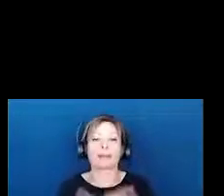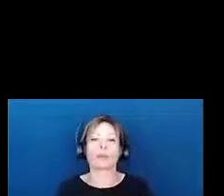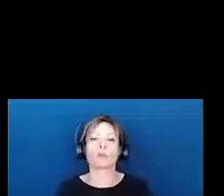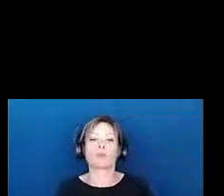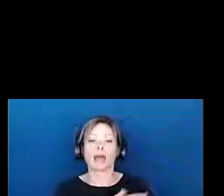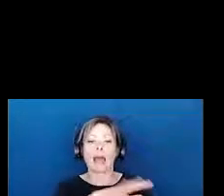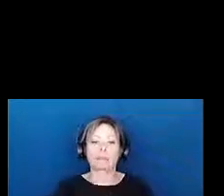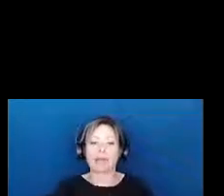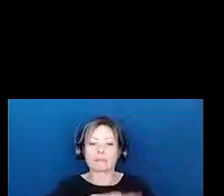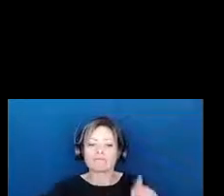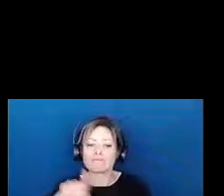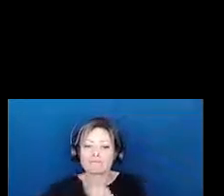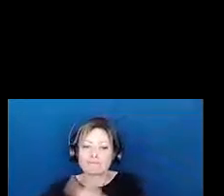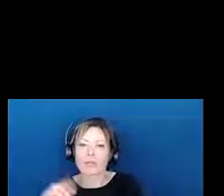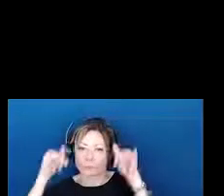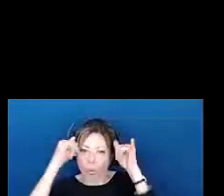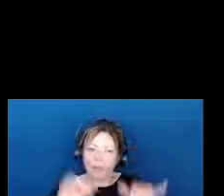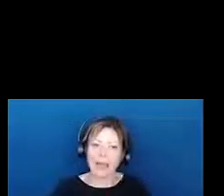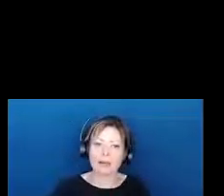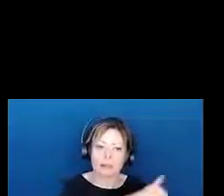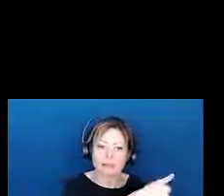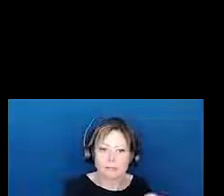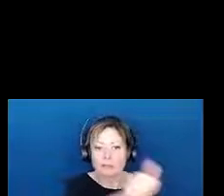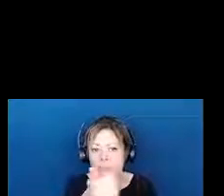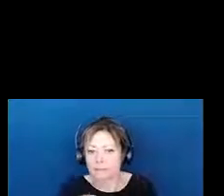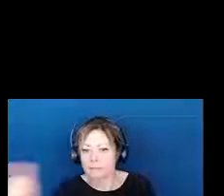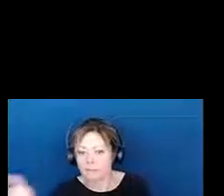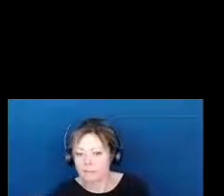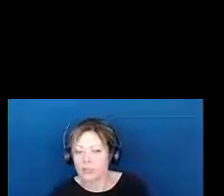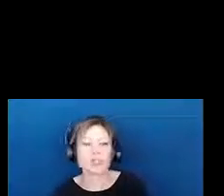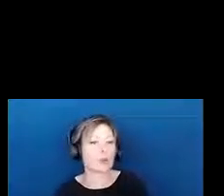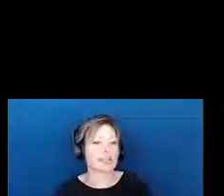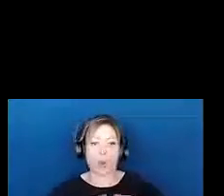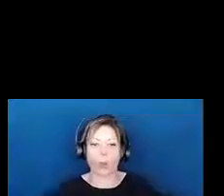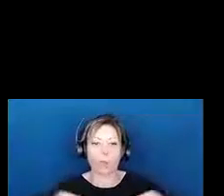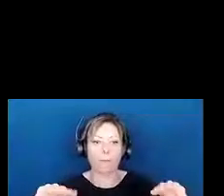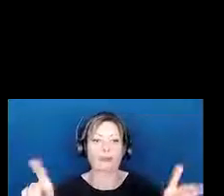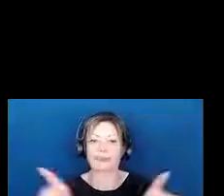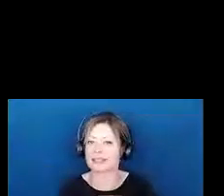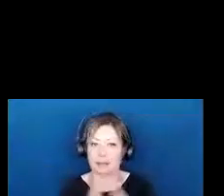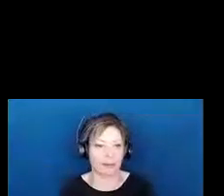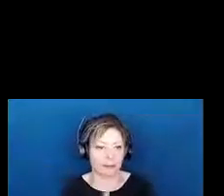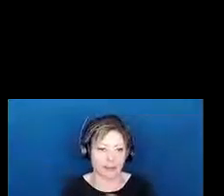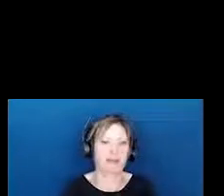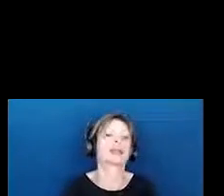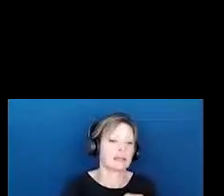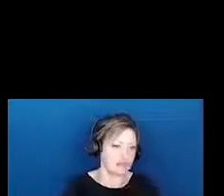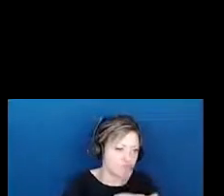have a variety so it's not all just a blanket of one stage if that makes sense um so yeah